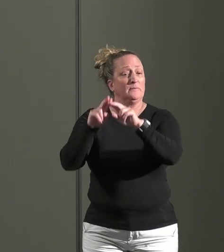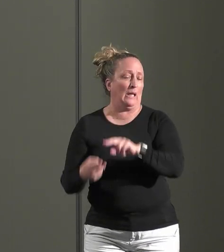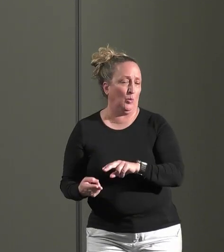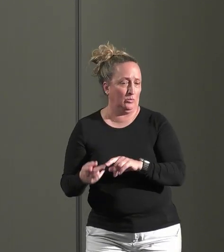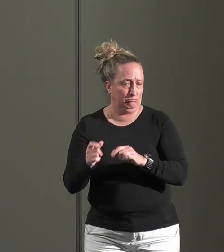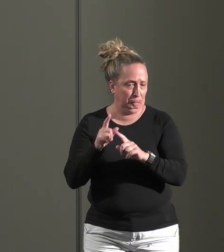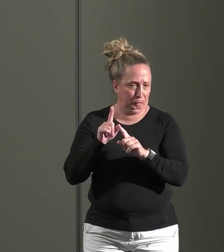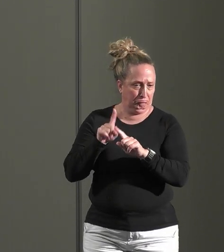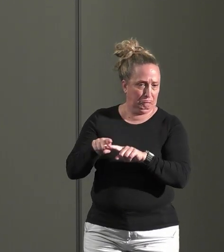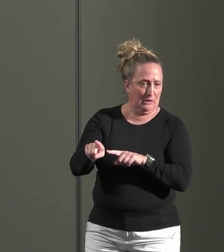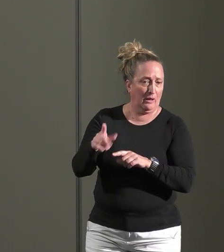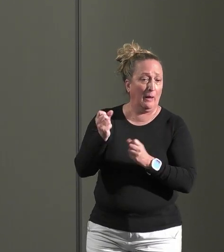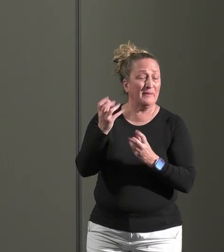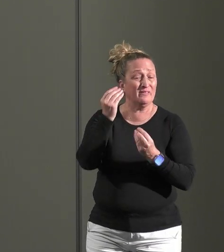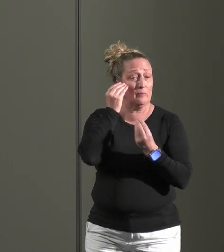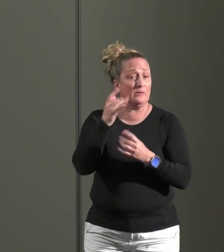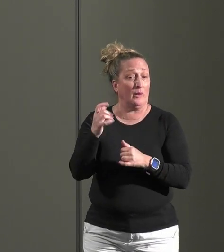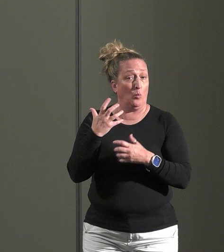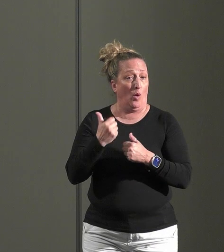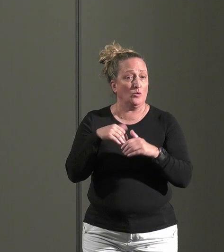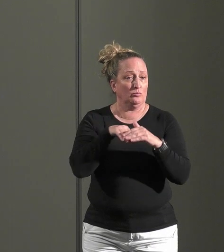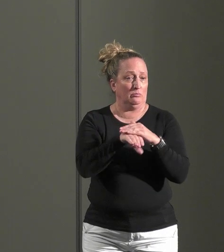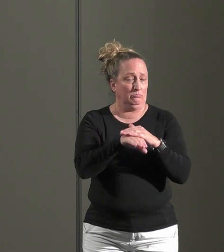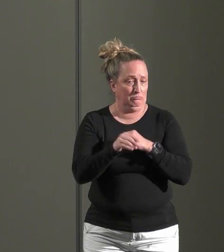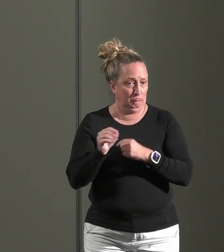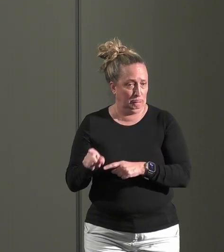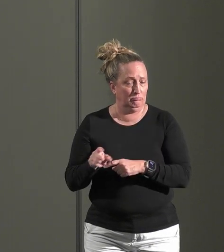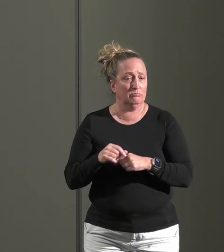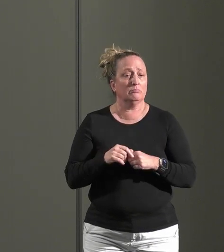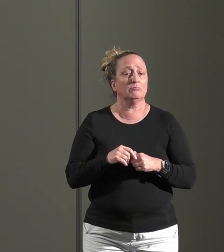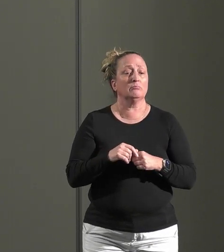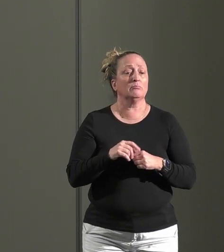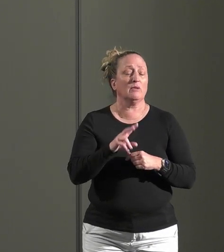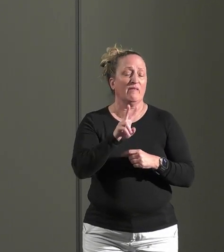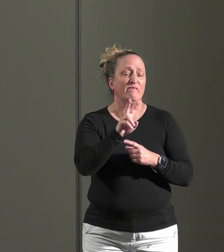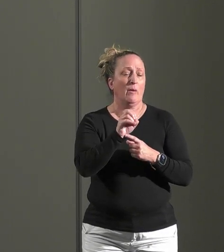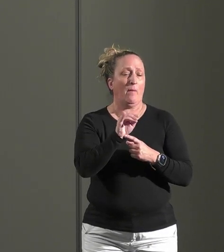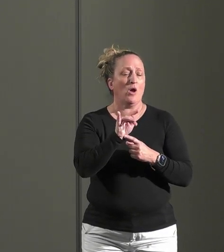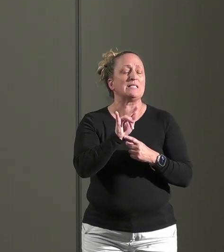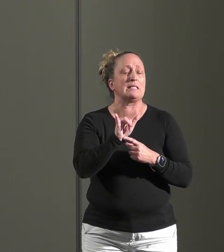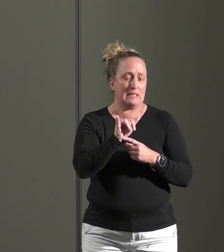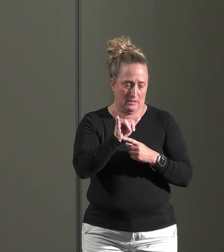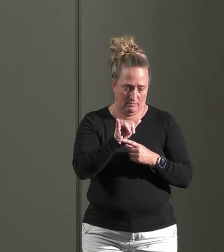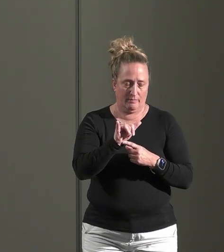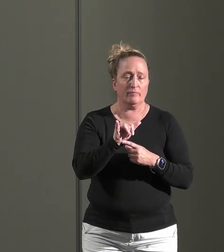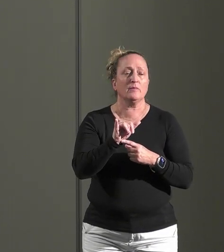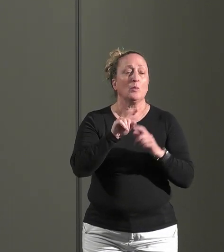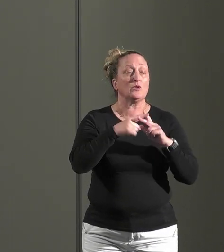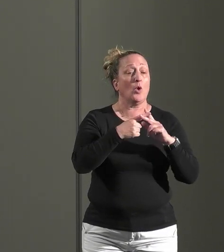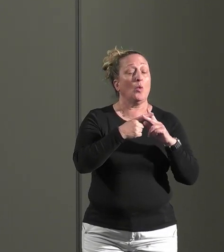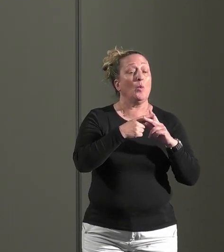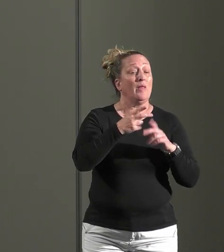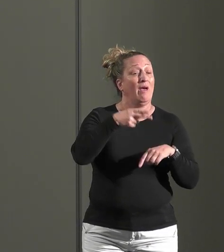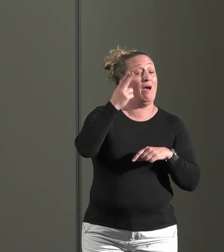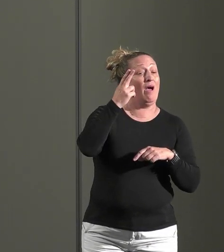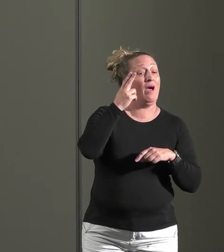based on how much information you want to have. We start to keep high and people could decrease